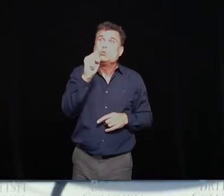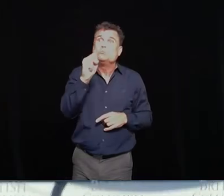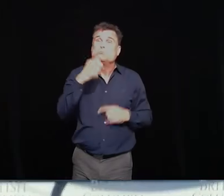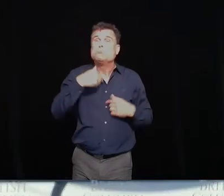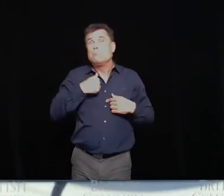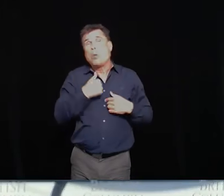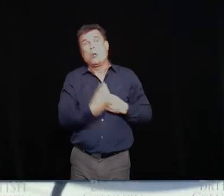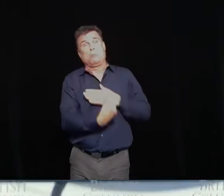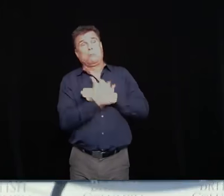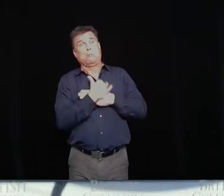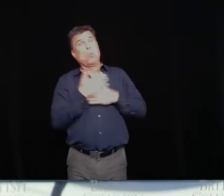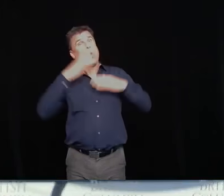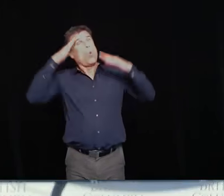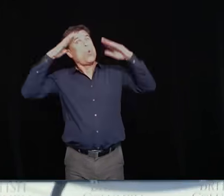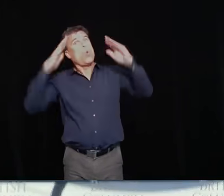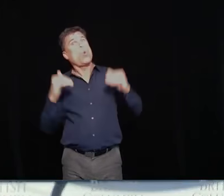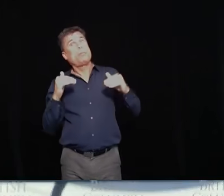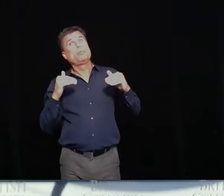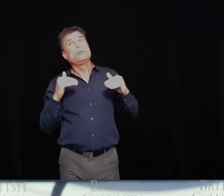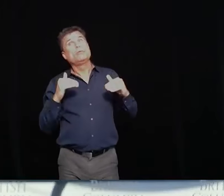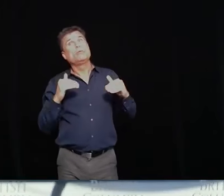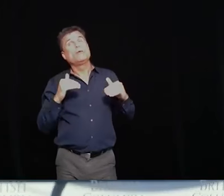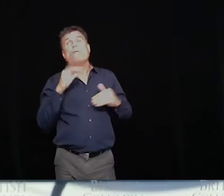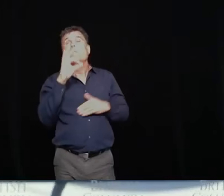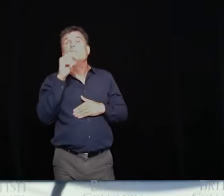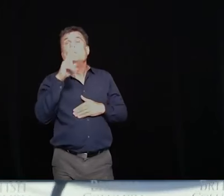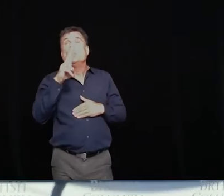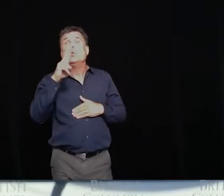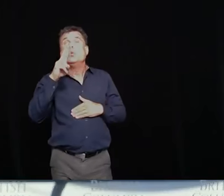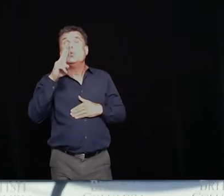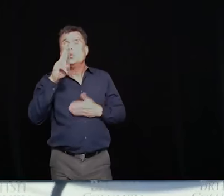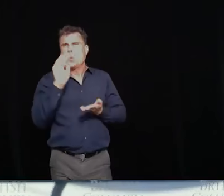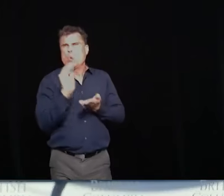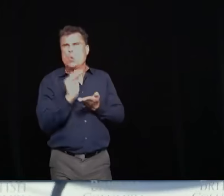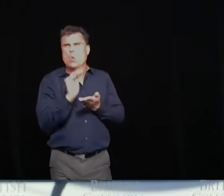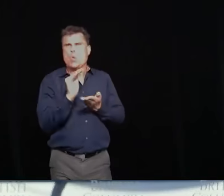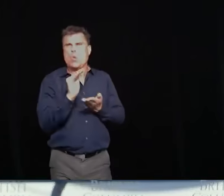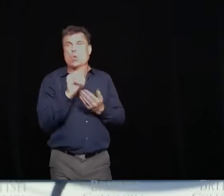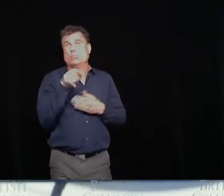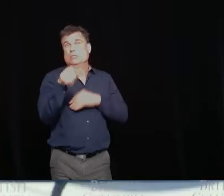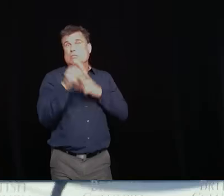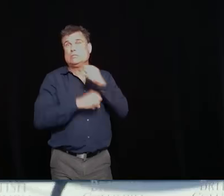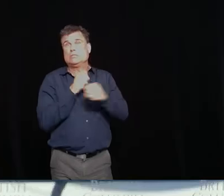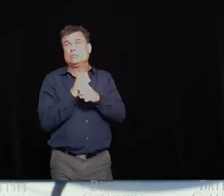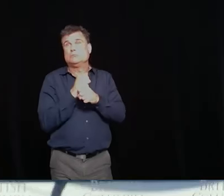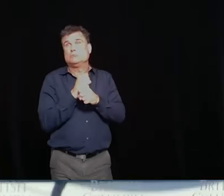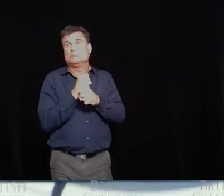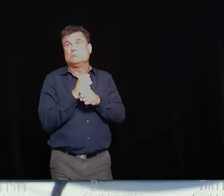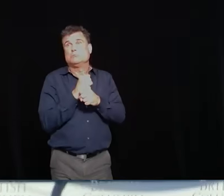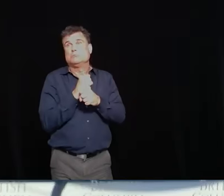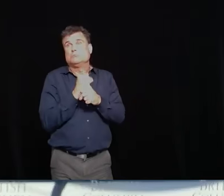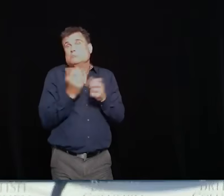extraordinary work of Doctor Bonnie Henry that has been along with our deputy nurse Stephen Brown an amazing leader of this effort.